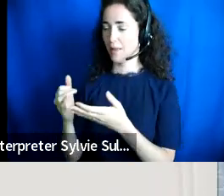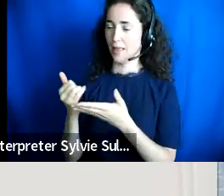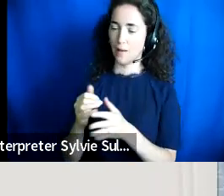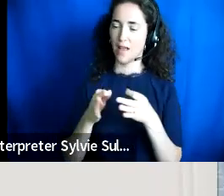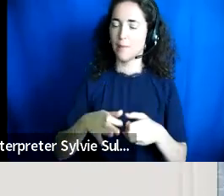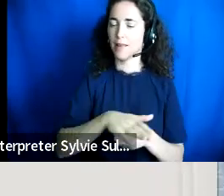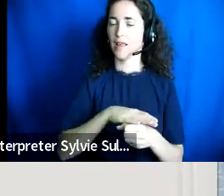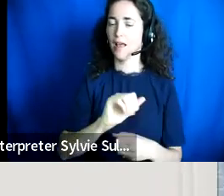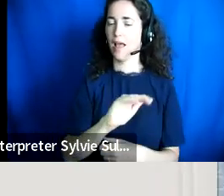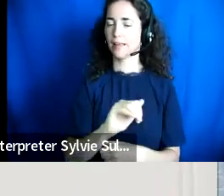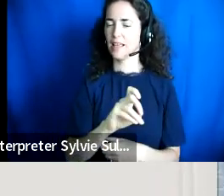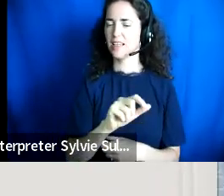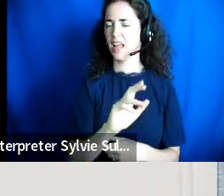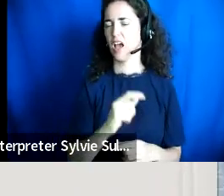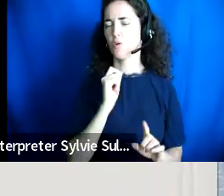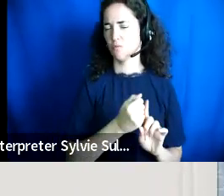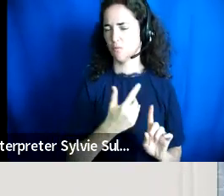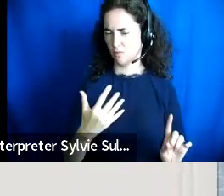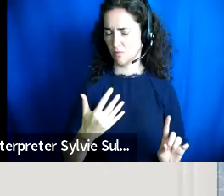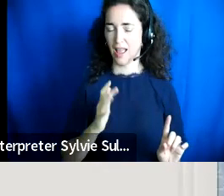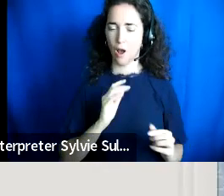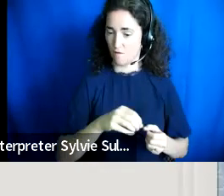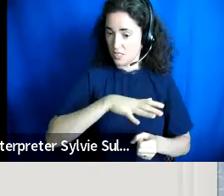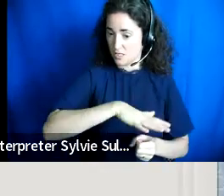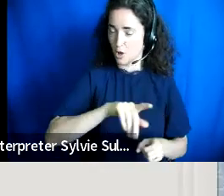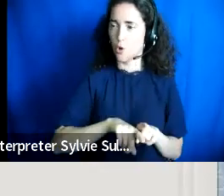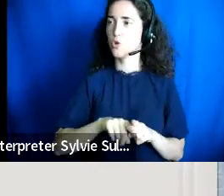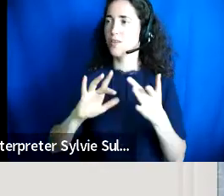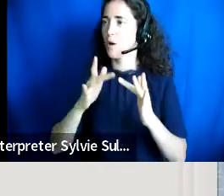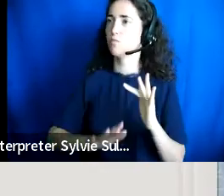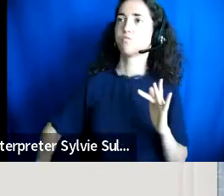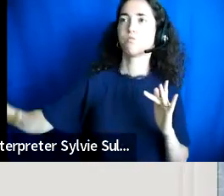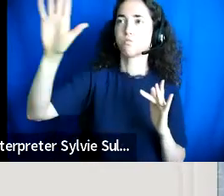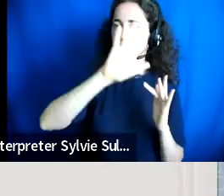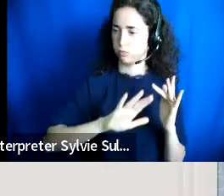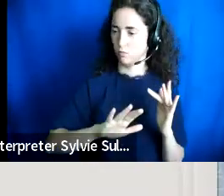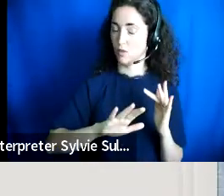Our office and the whole Fh. up network and talk about Acadian apparent connections.